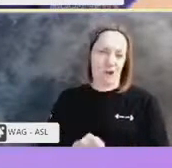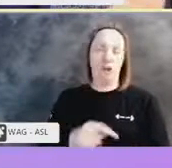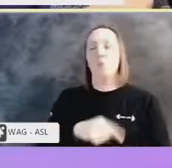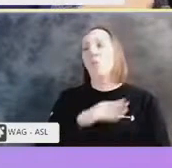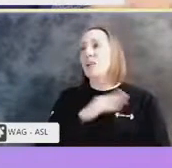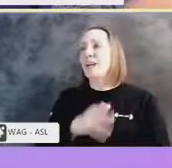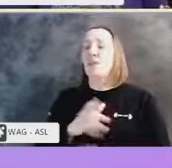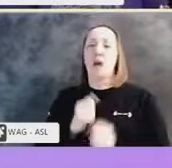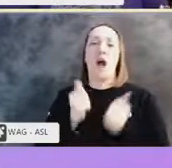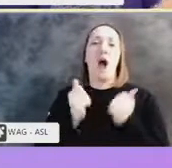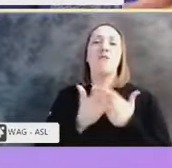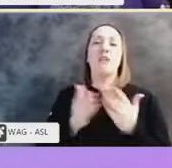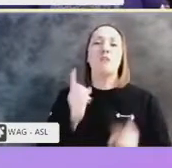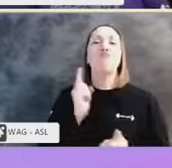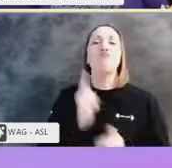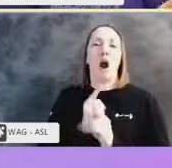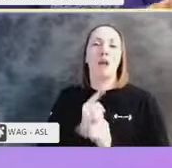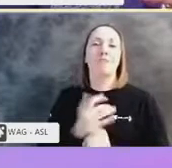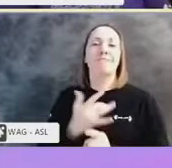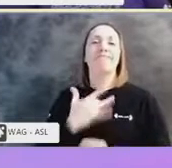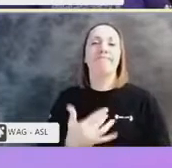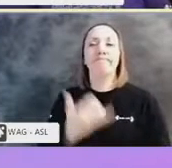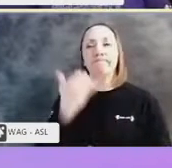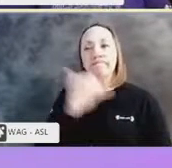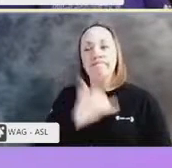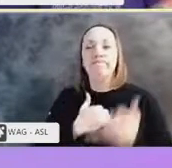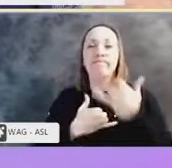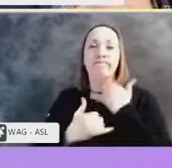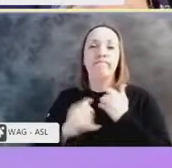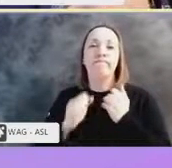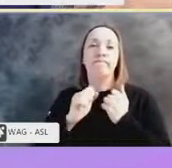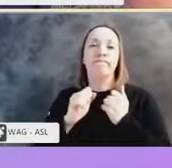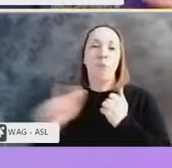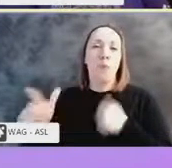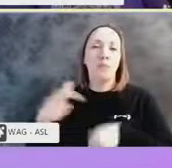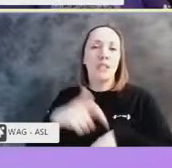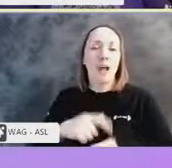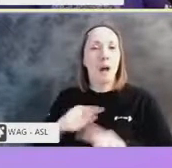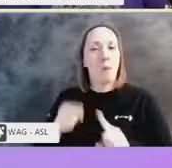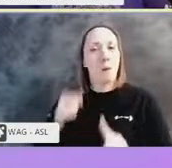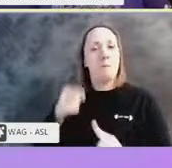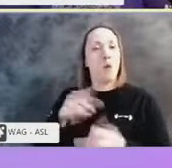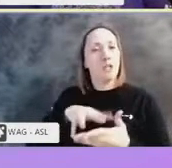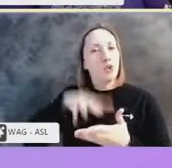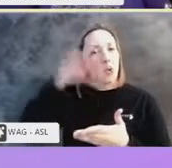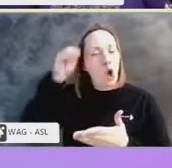This is a journey, right. It's never perfect. We never get everything right. We make